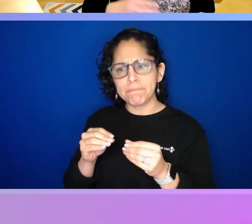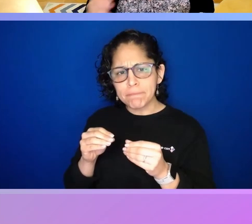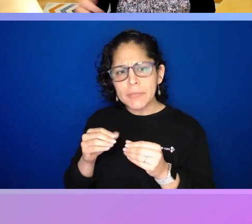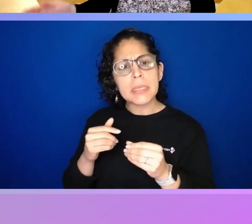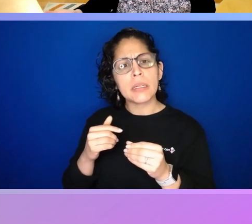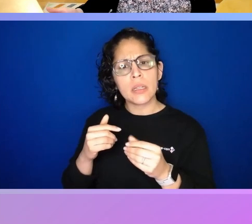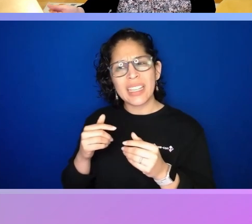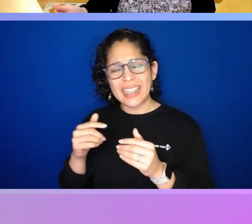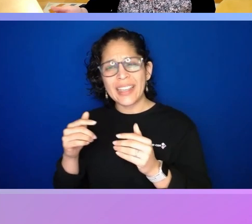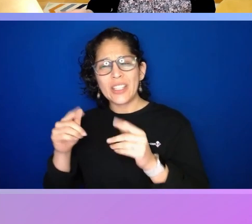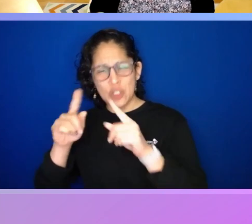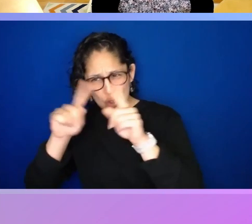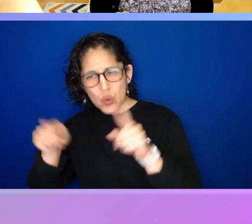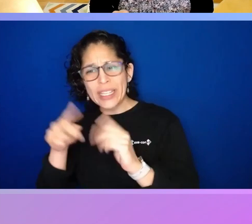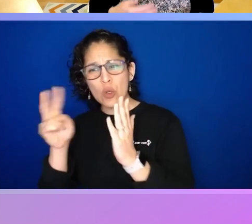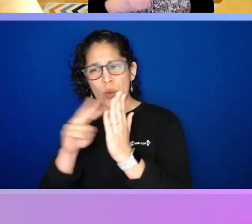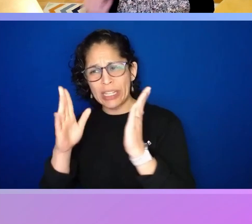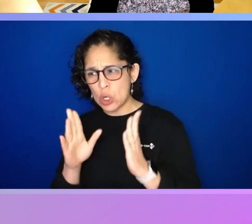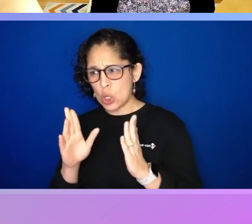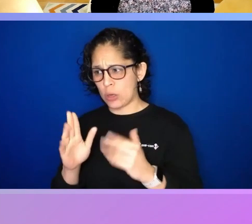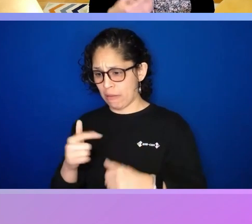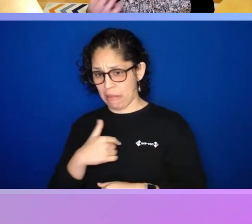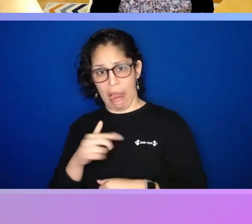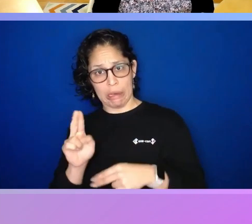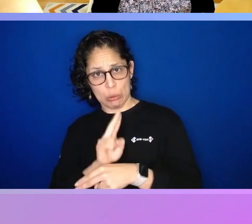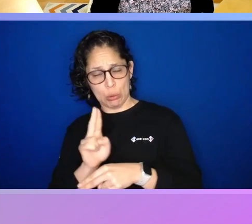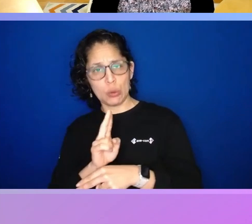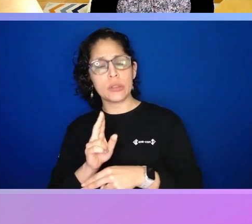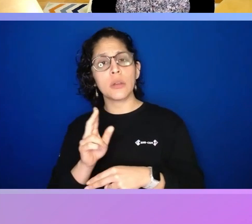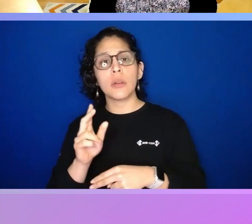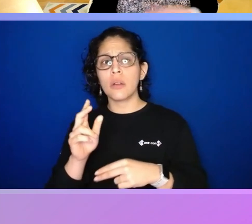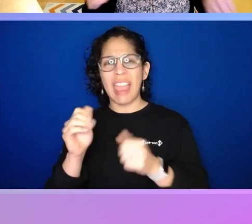accessible name. I've seen a billion times concept of where the you have an icon